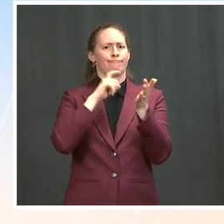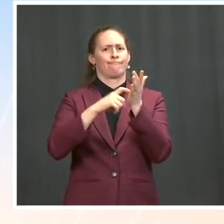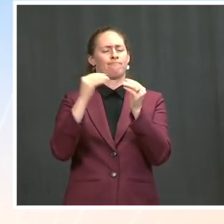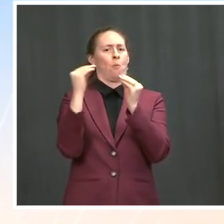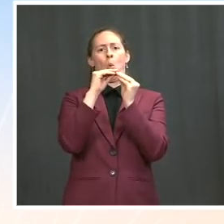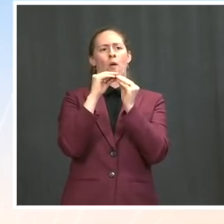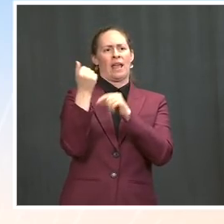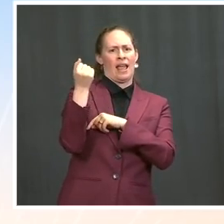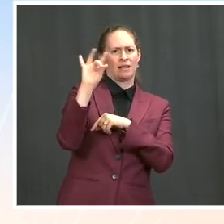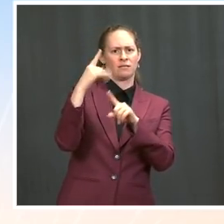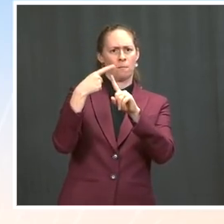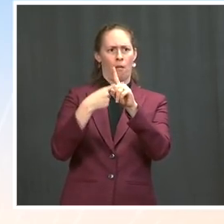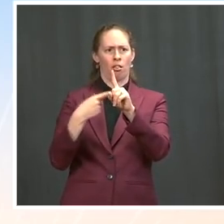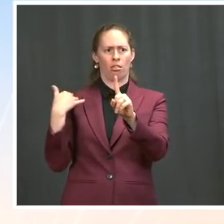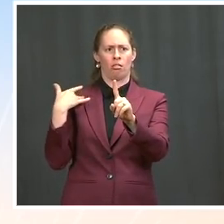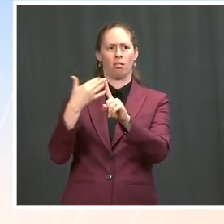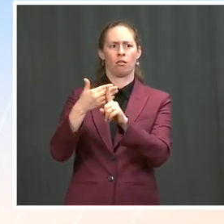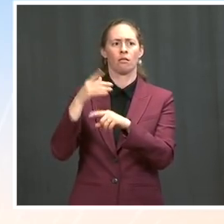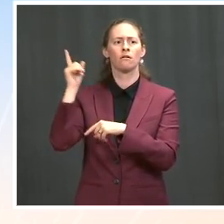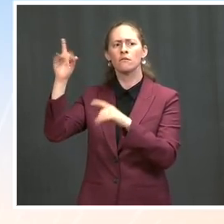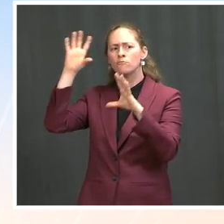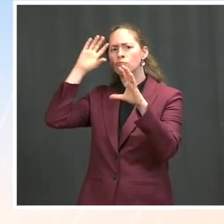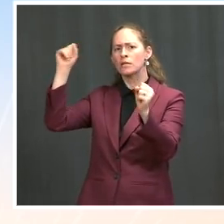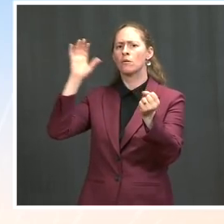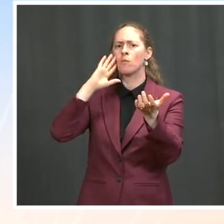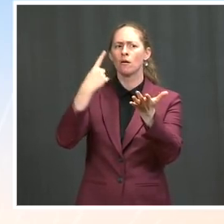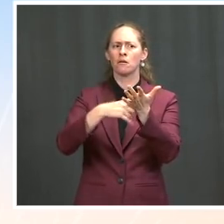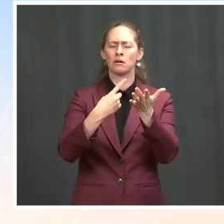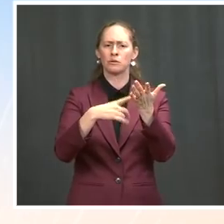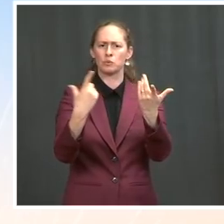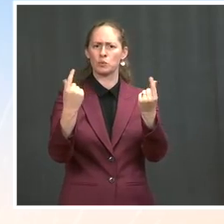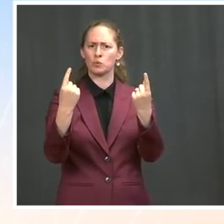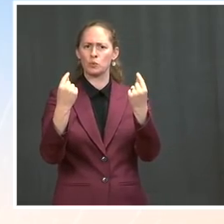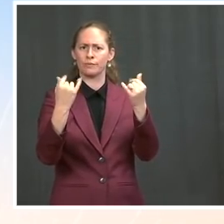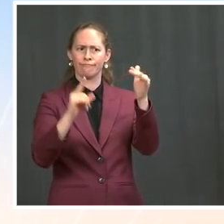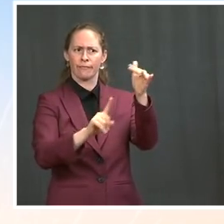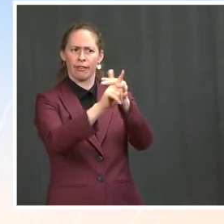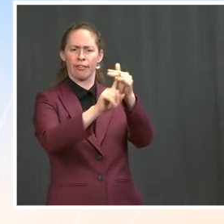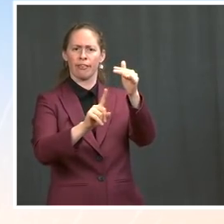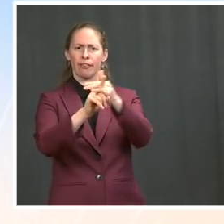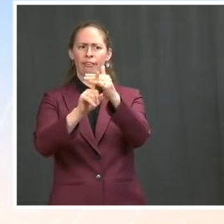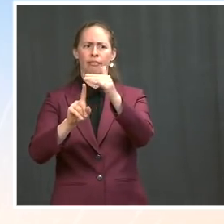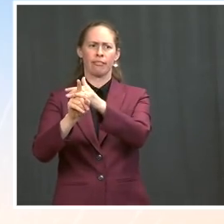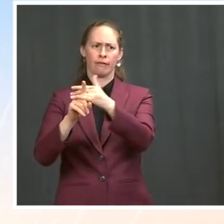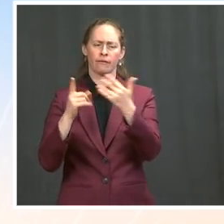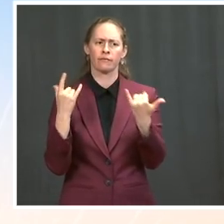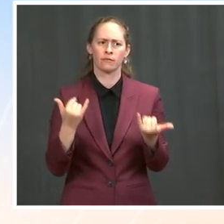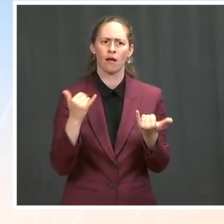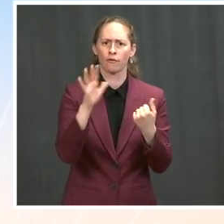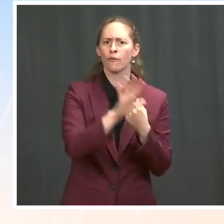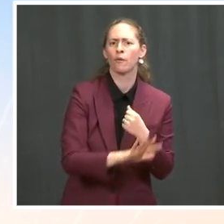to speak to what he's going to do to help address that. And as we've seen around the country, it is a concern of many Americans --